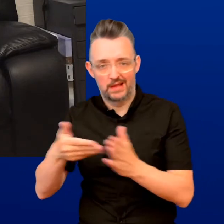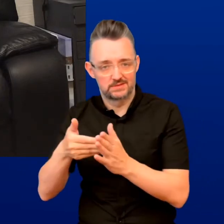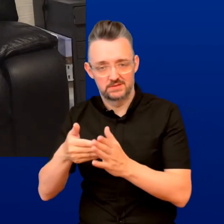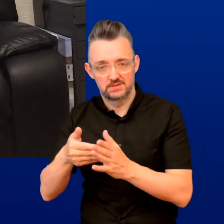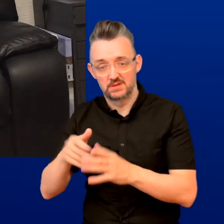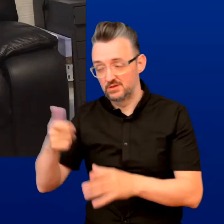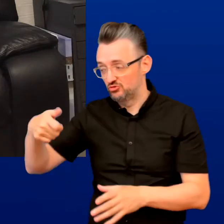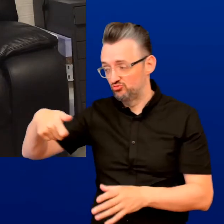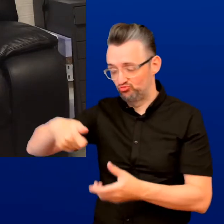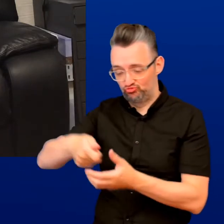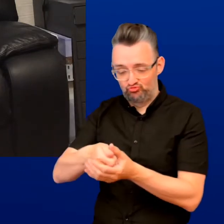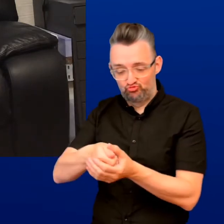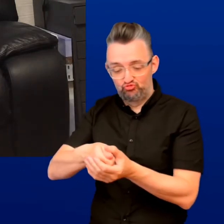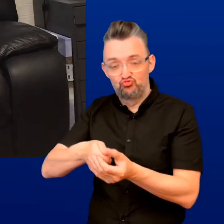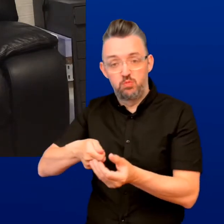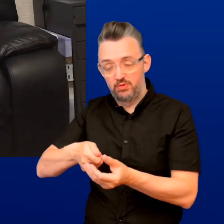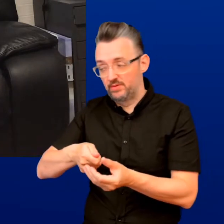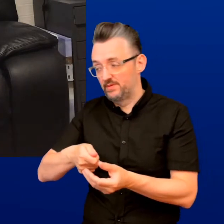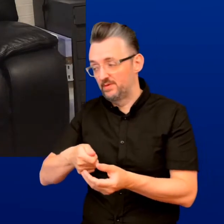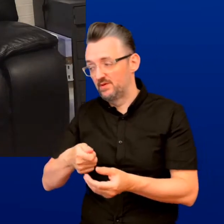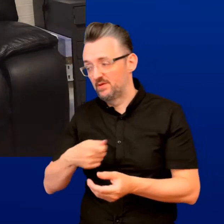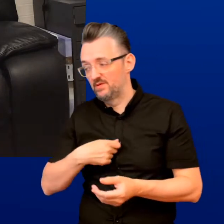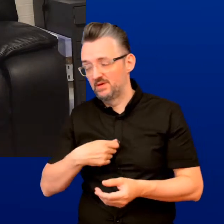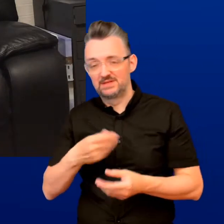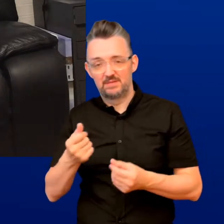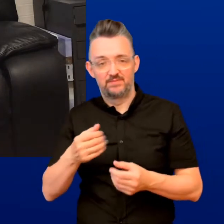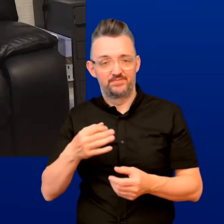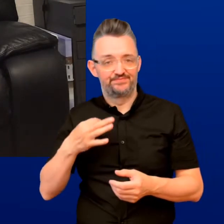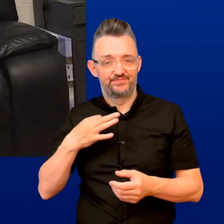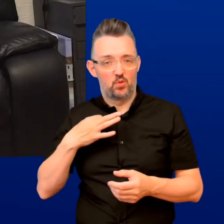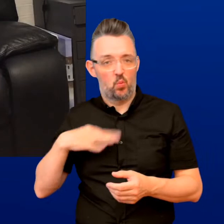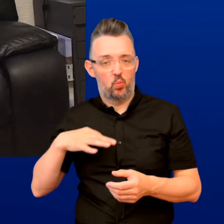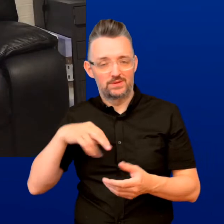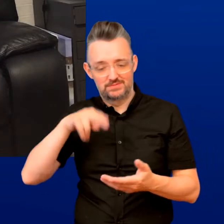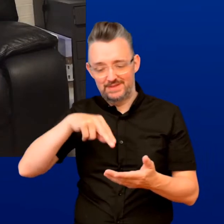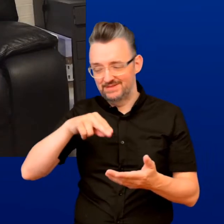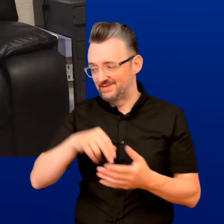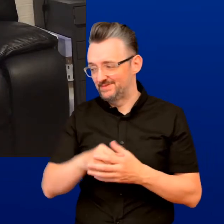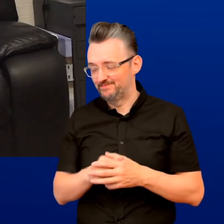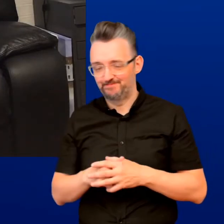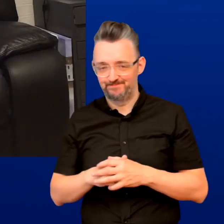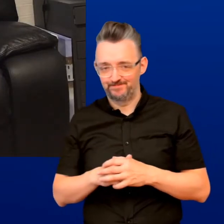tube. I just put some white paint